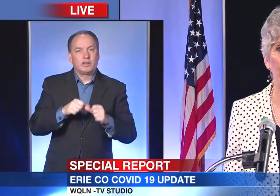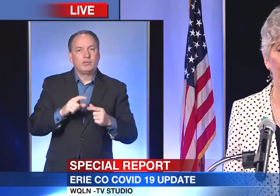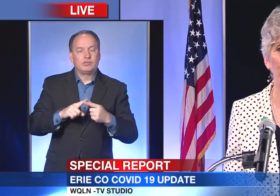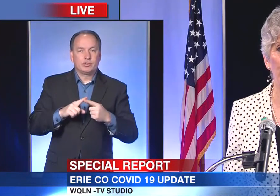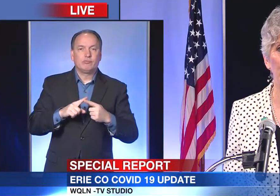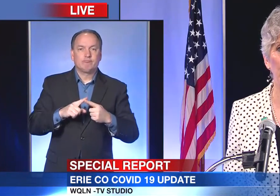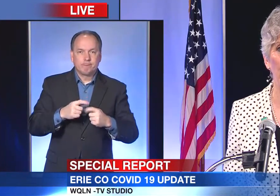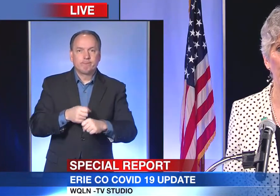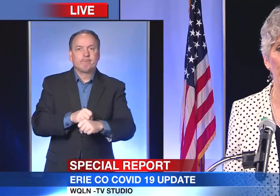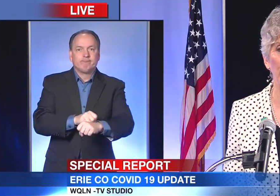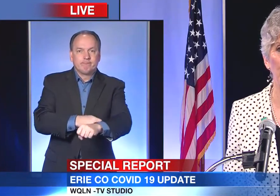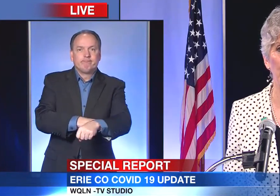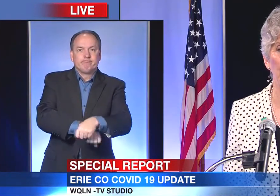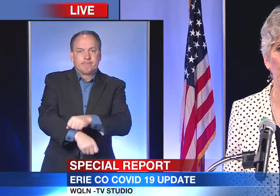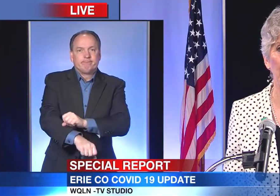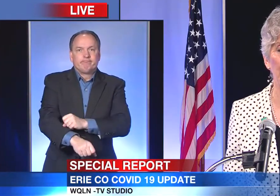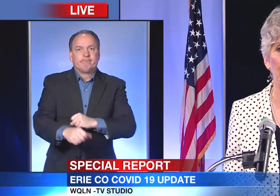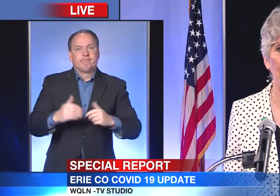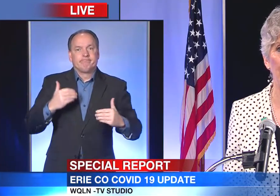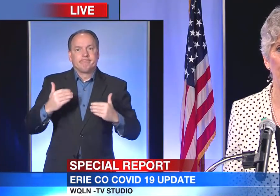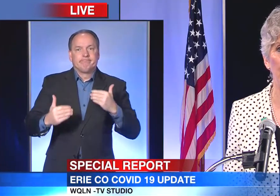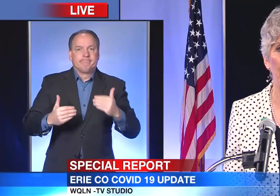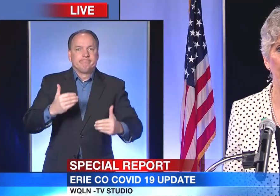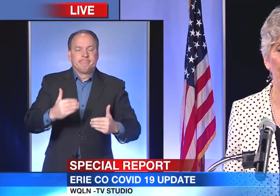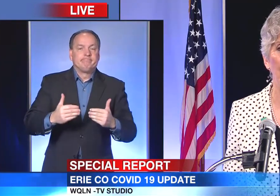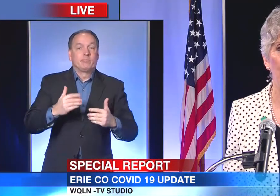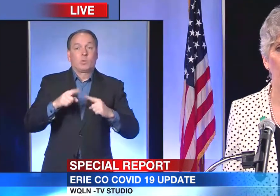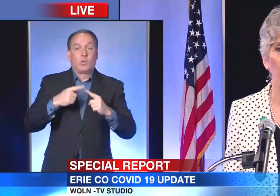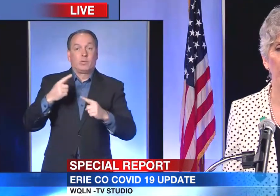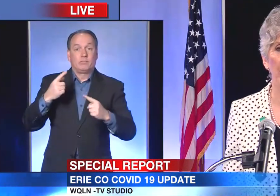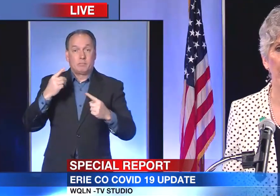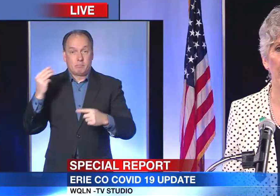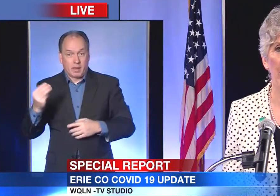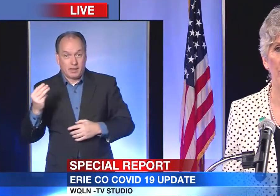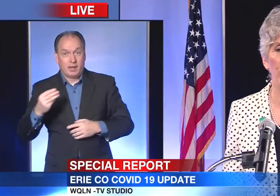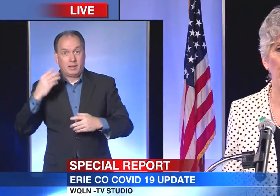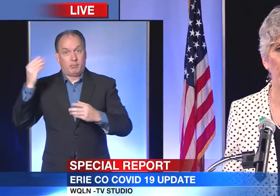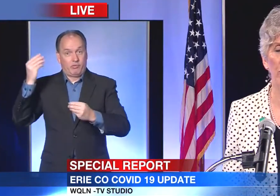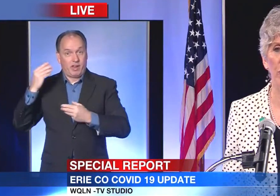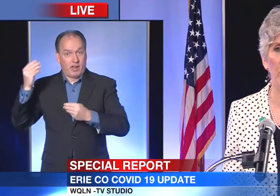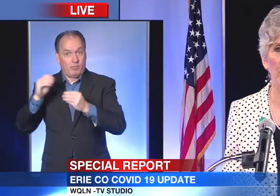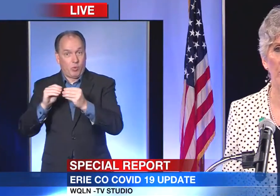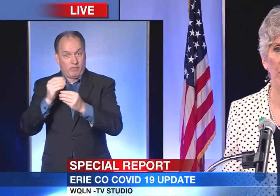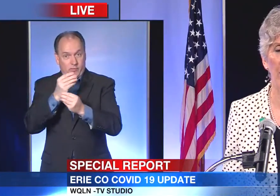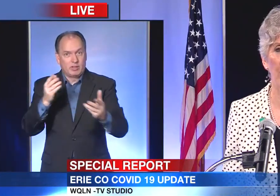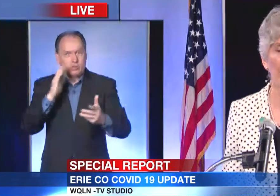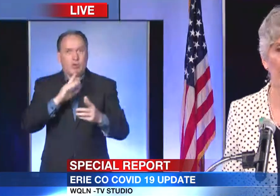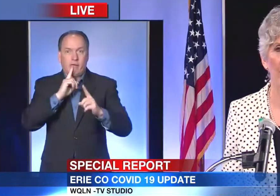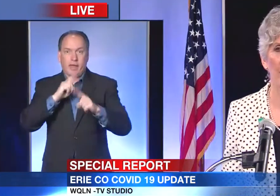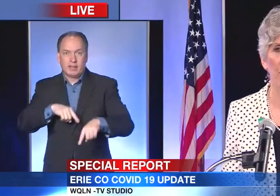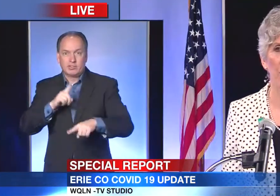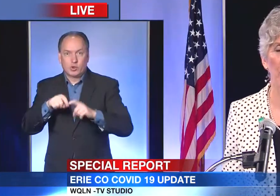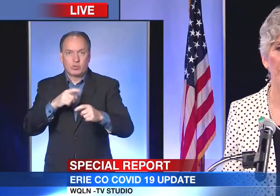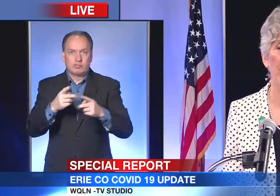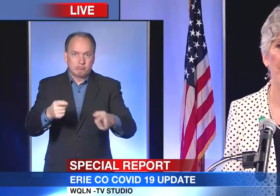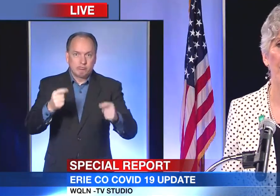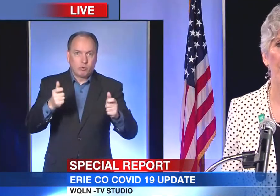IT'S DISAPPOINTING. BUT WE WILL CONTINUE TO RISE TO THE OCCASION AS WE ALWAYS DO, AND WHEN WE GET THIS GUIDANCE ON MONDAY, WE'LL BE THERE TO ANSWER